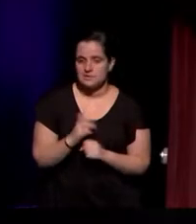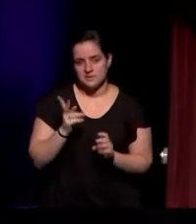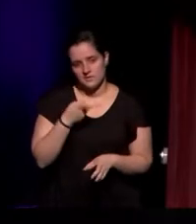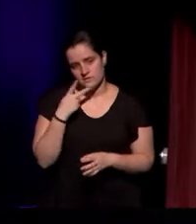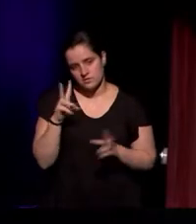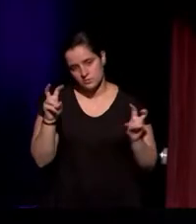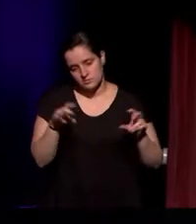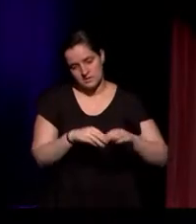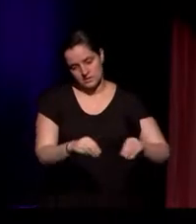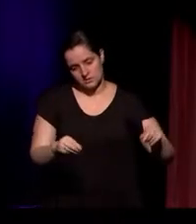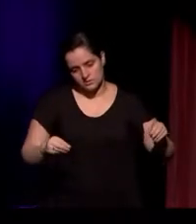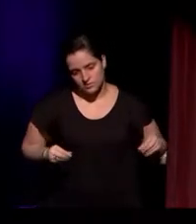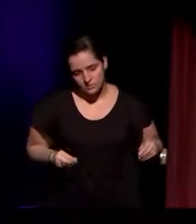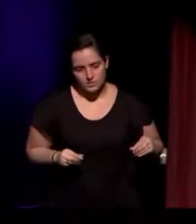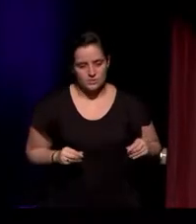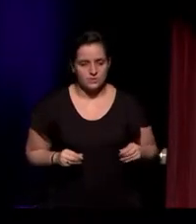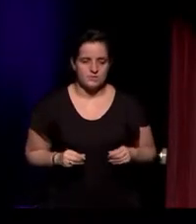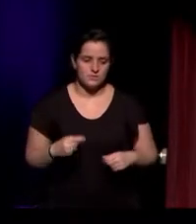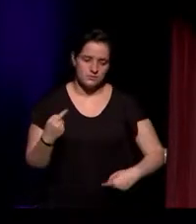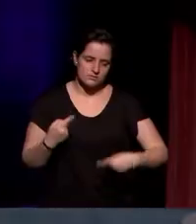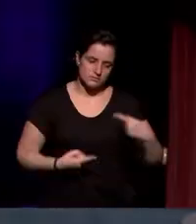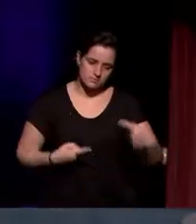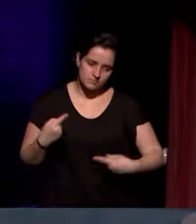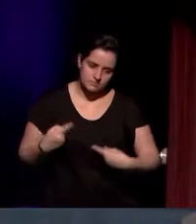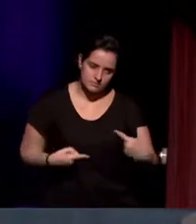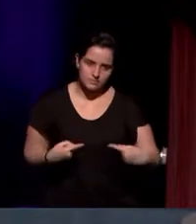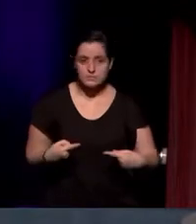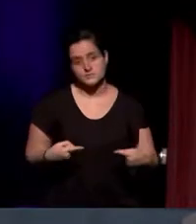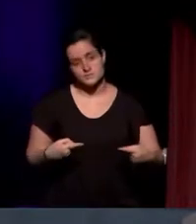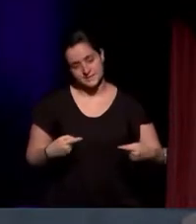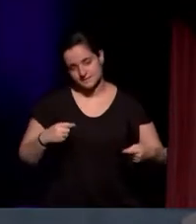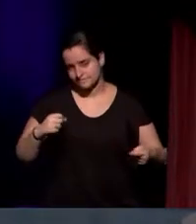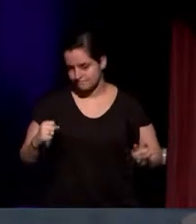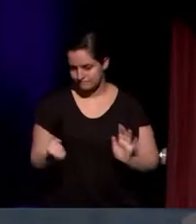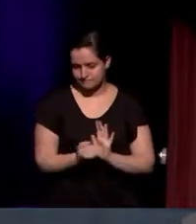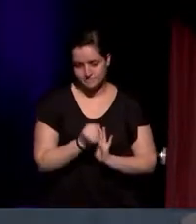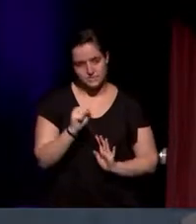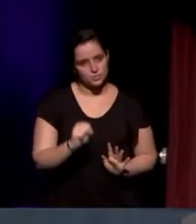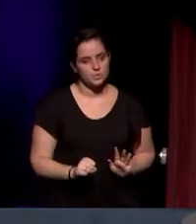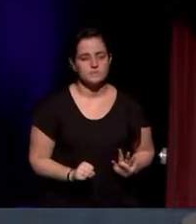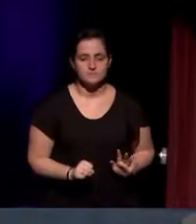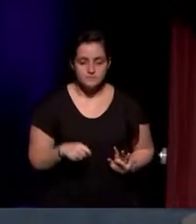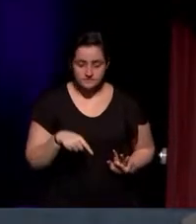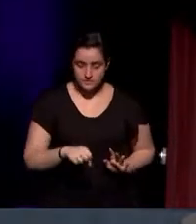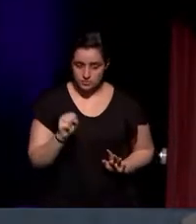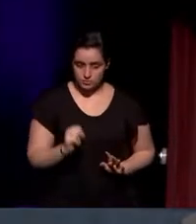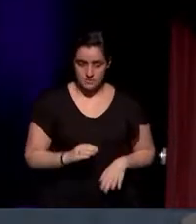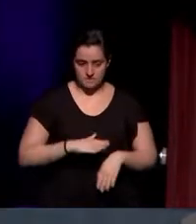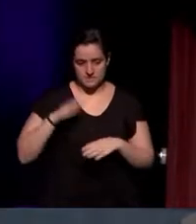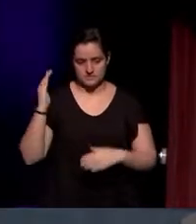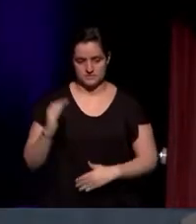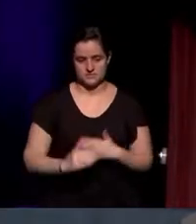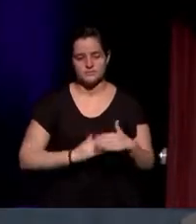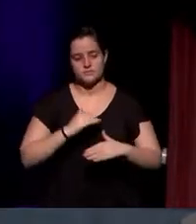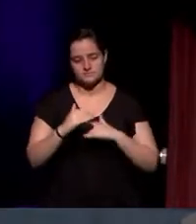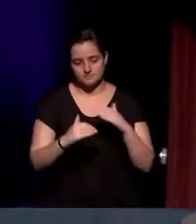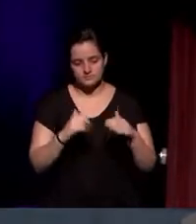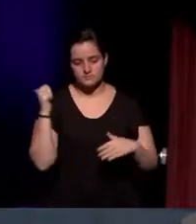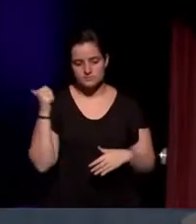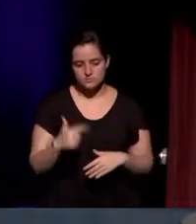a political economy that marked the South, the Center and North. The most developed South than the North of the country,